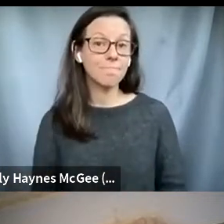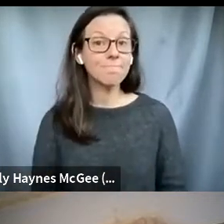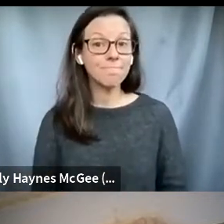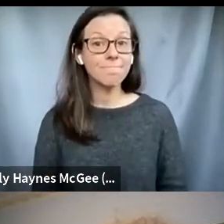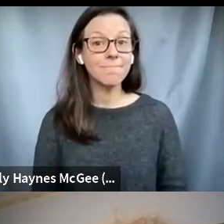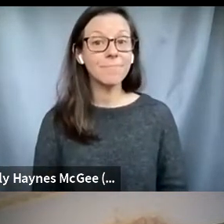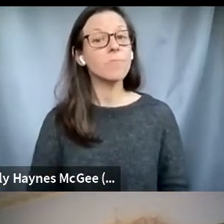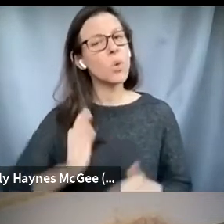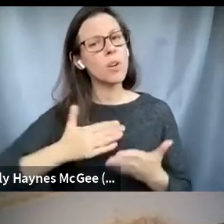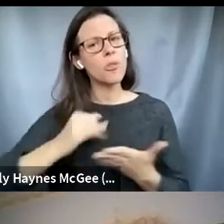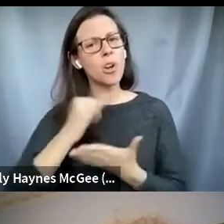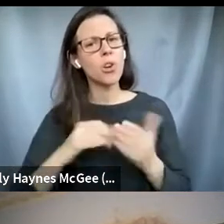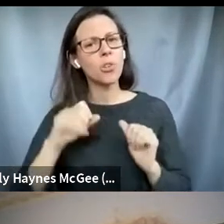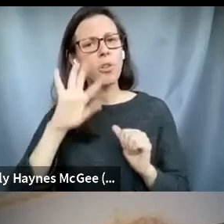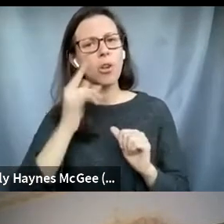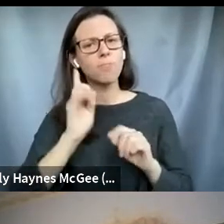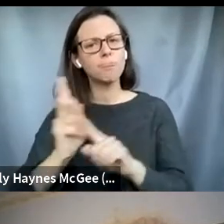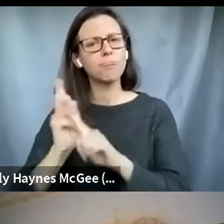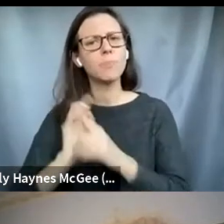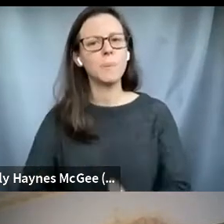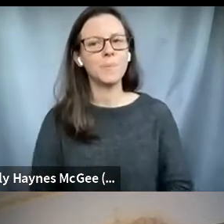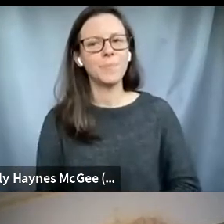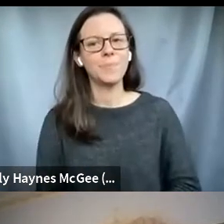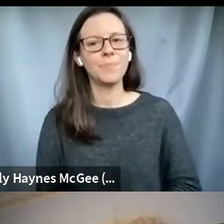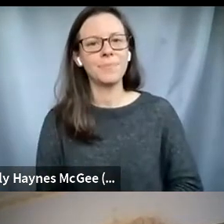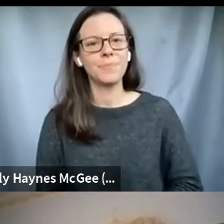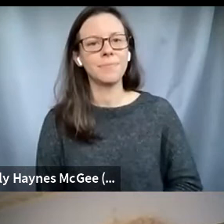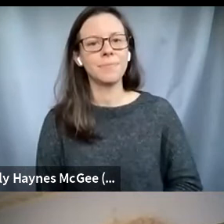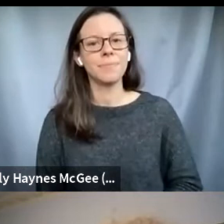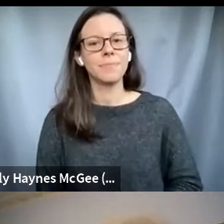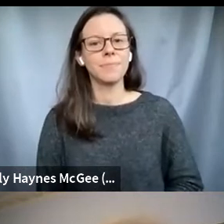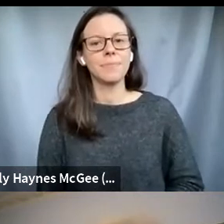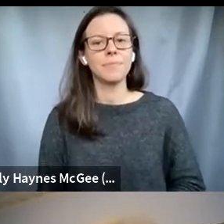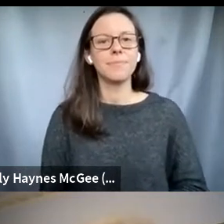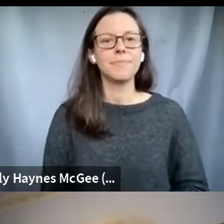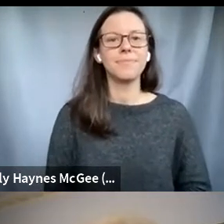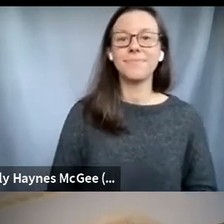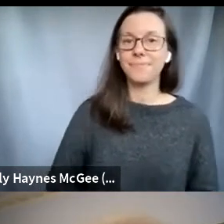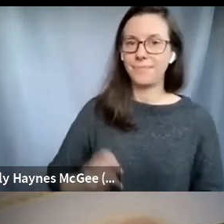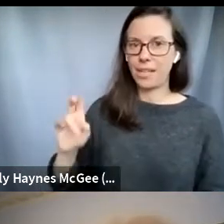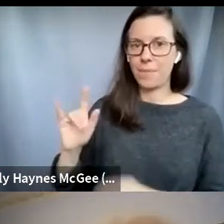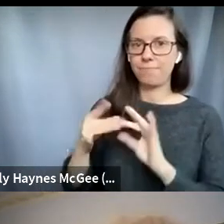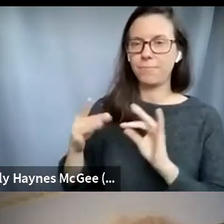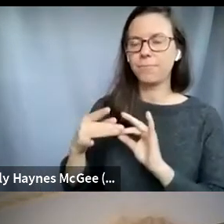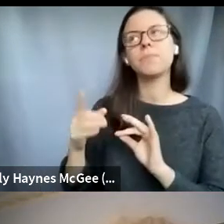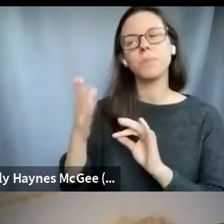And Emma pointed out, which is very helpful, I think, last round it was that a person couldn't